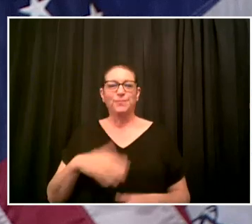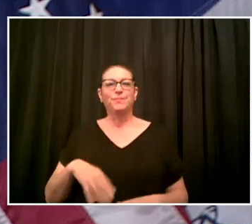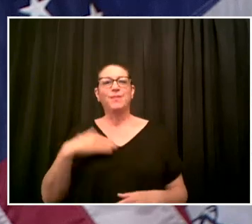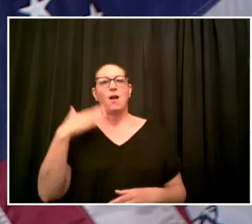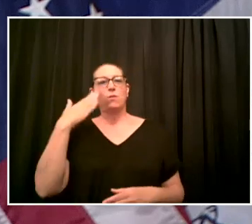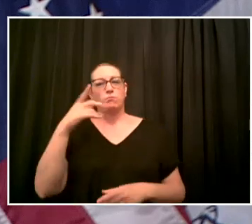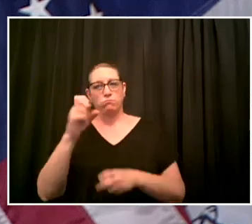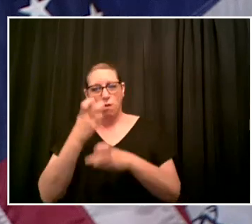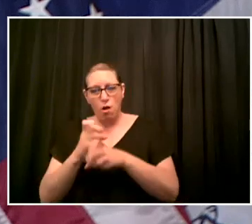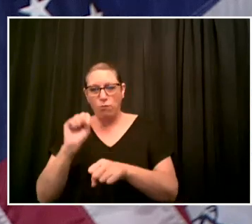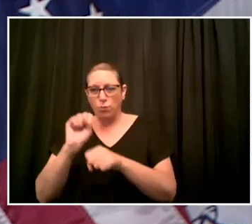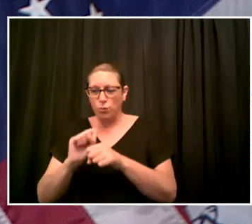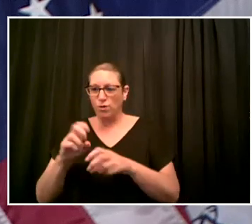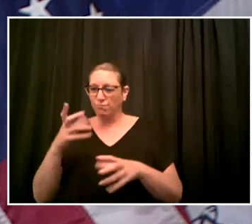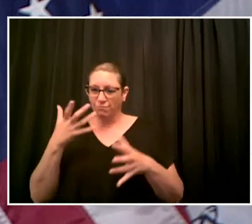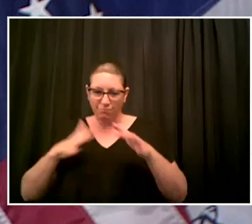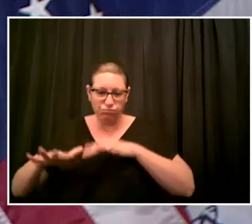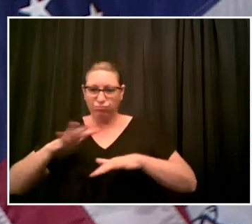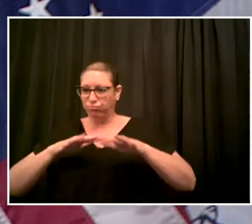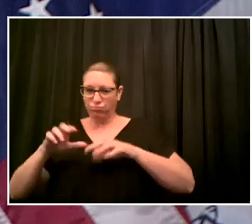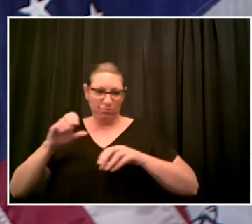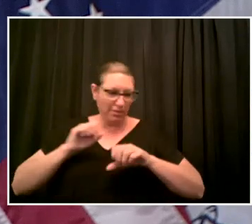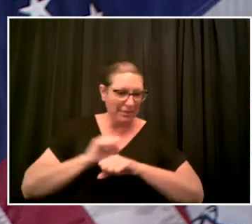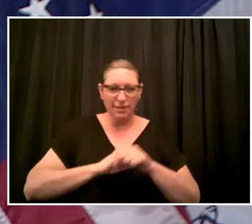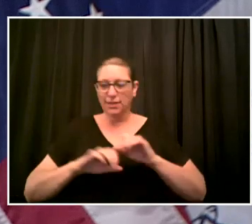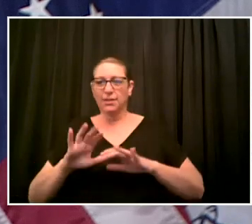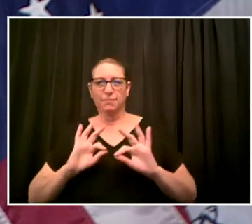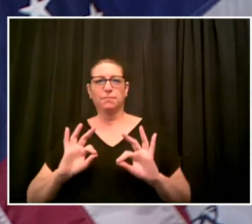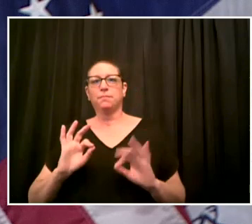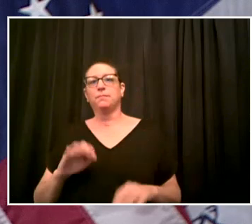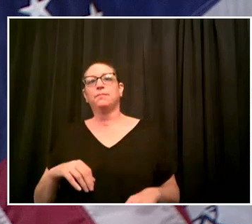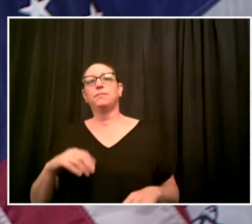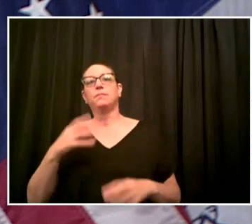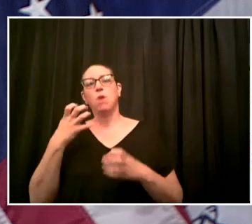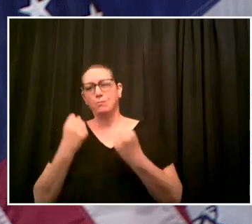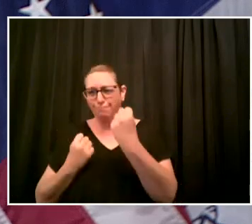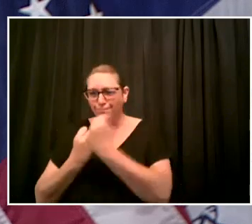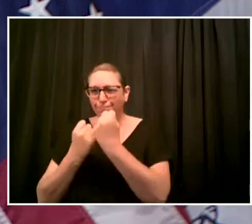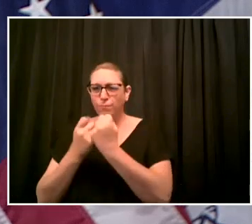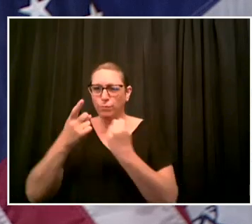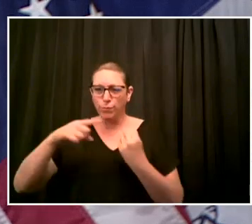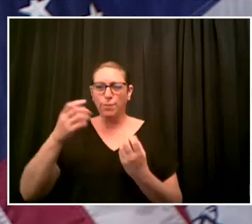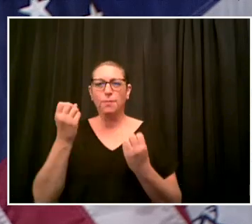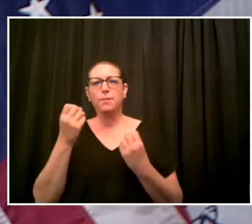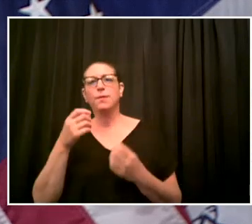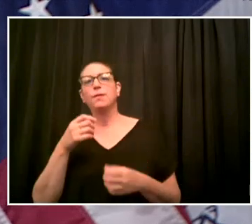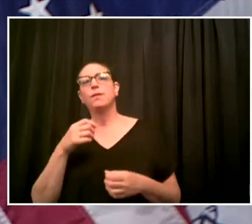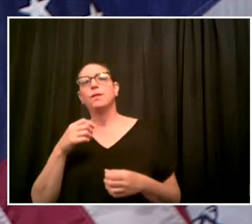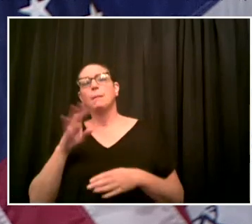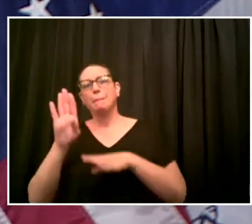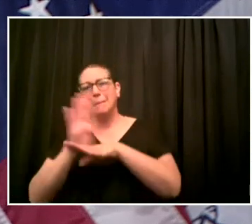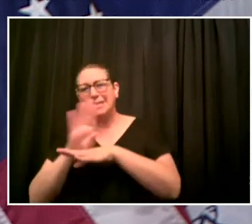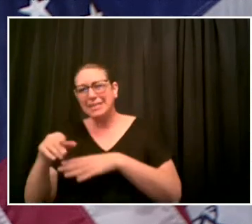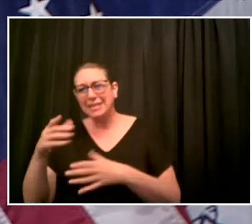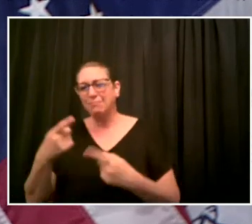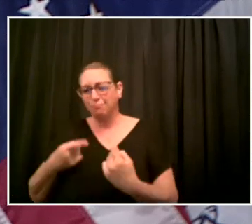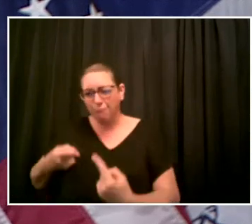THANK YOU VERY MUCH, ANDREW. I KNOW YOU HAVE FOUGHT TIRELESSLY FOR THIS LEGISLATION AND TO ADVOCATE FOR SO MANY